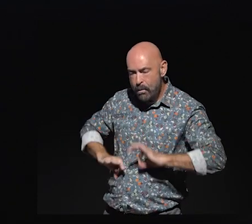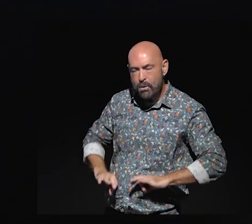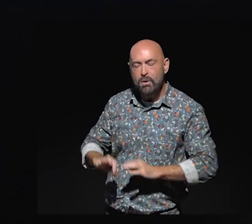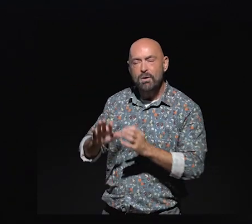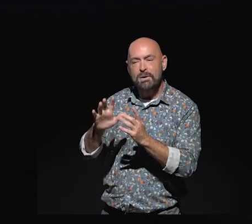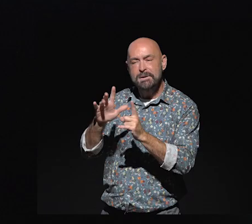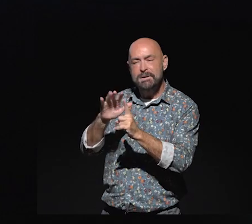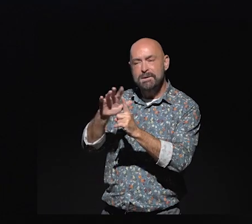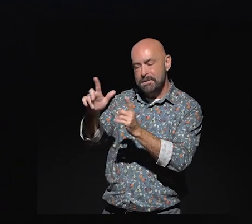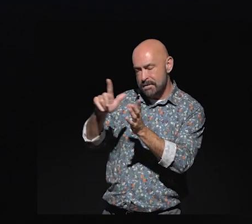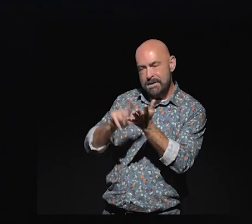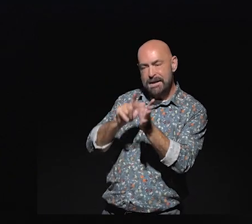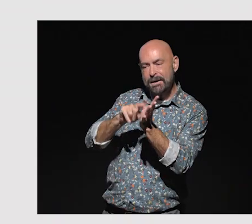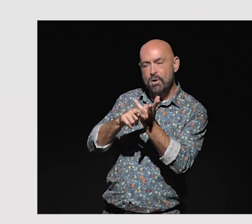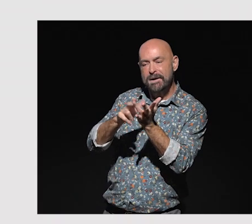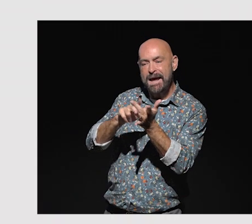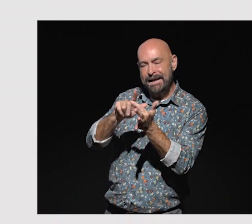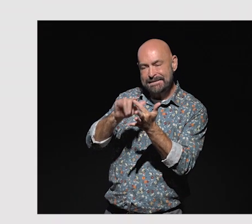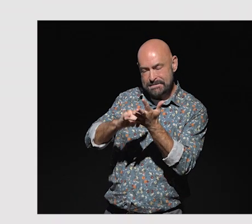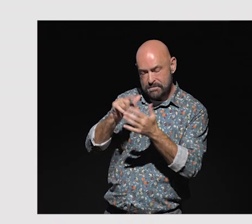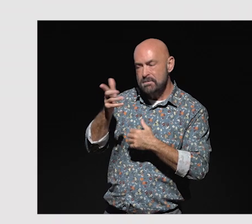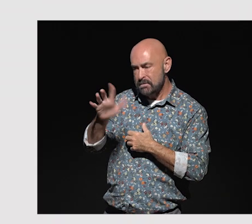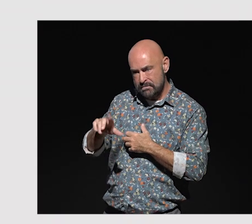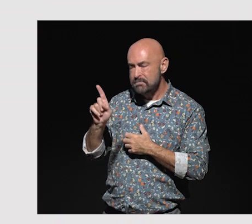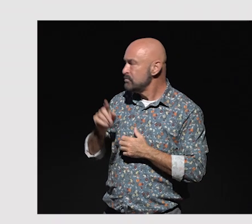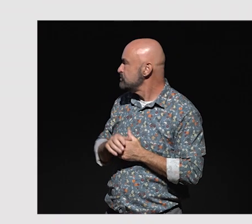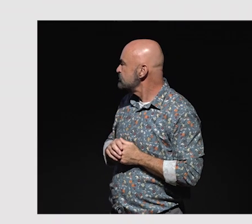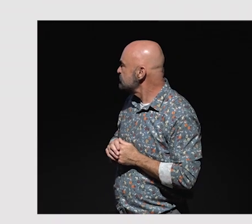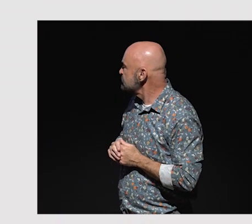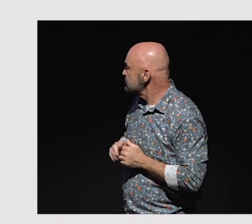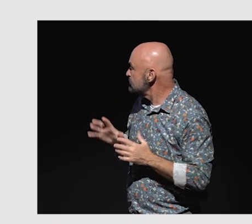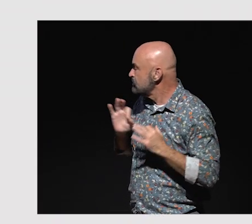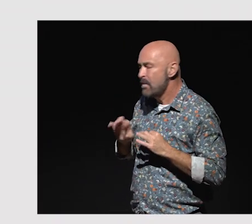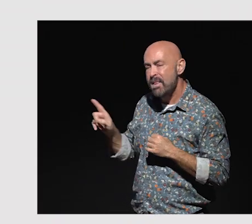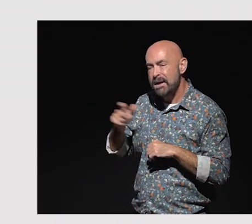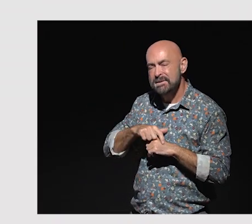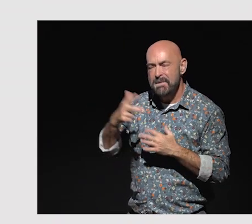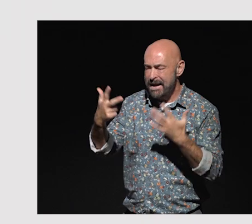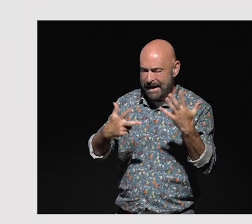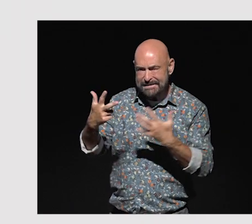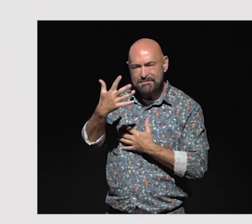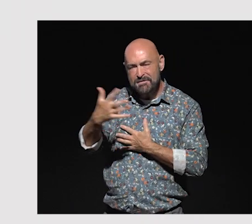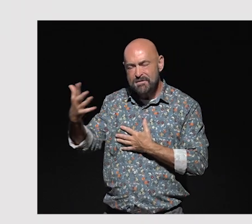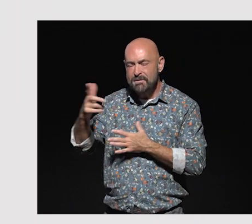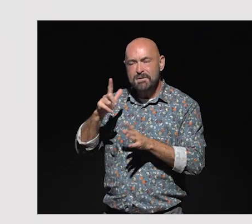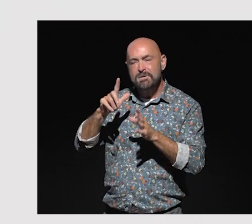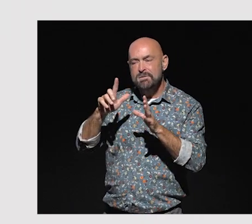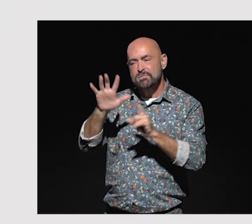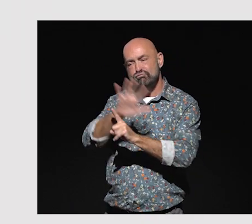Lyonnaise silk, flowered silk, which was the rage at the 1855 Universal Exposition.